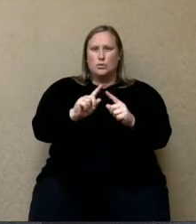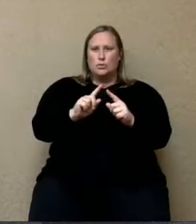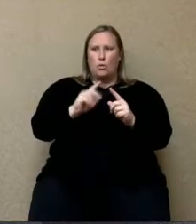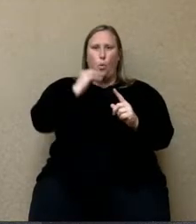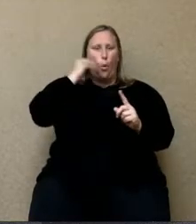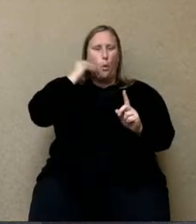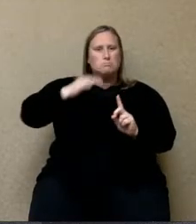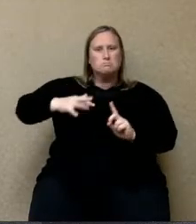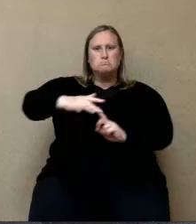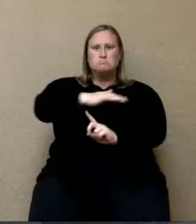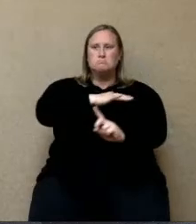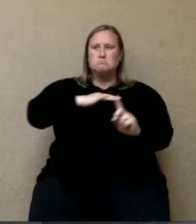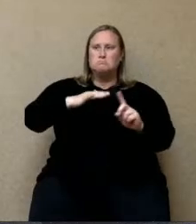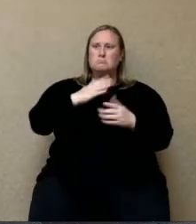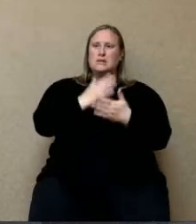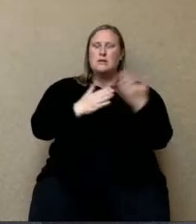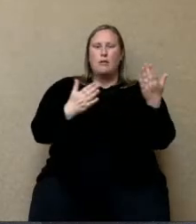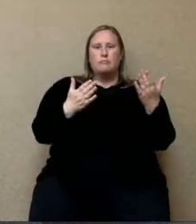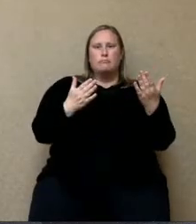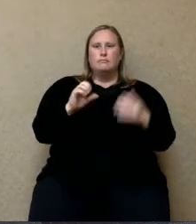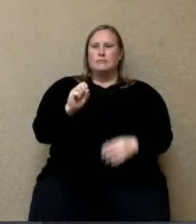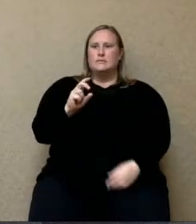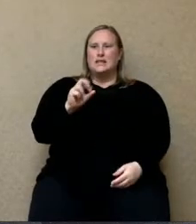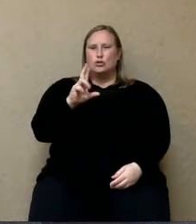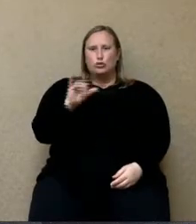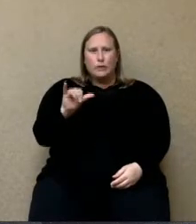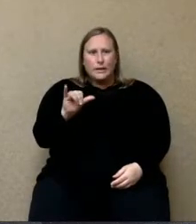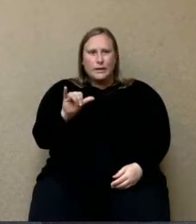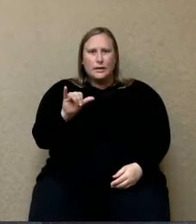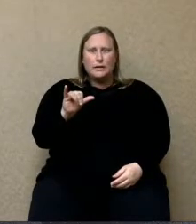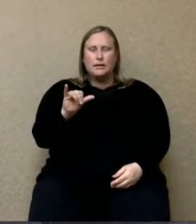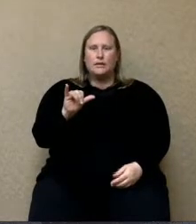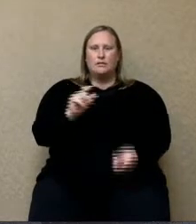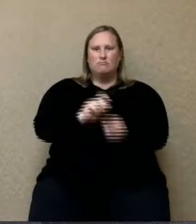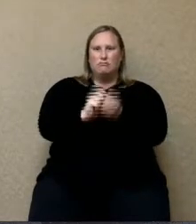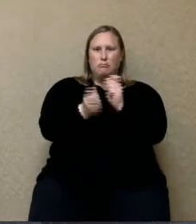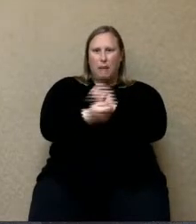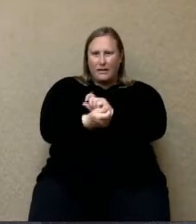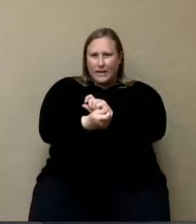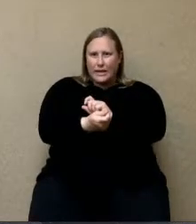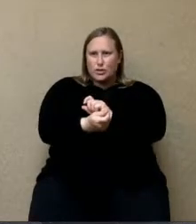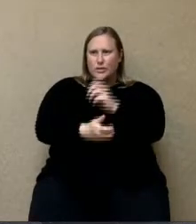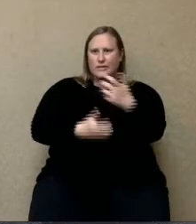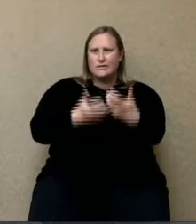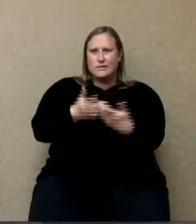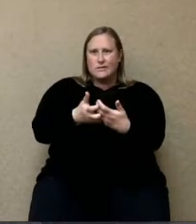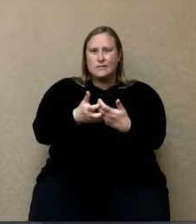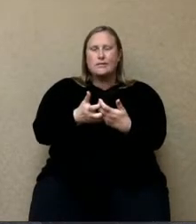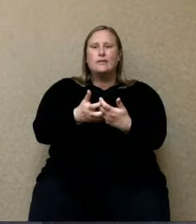Some sensory modifications. And some forms of technology that can be